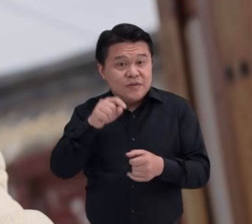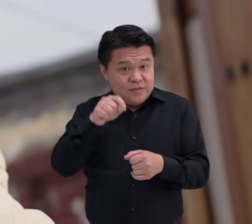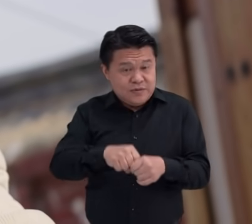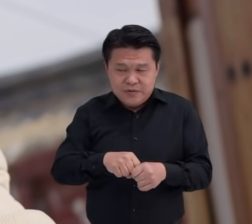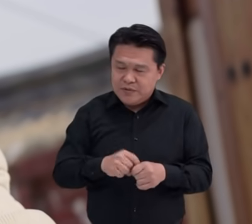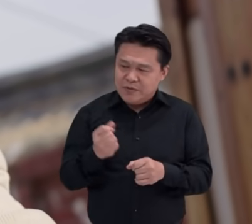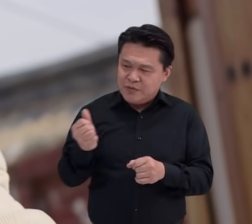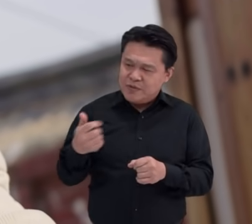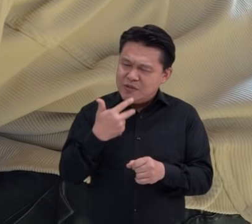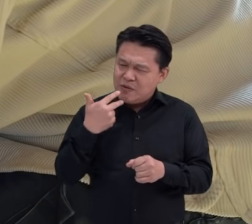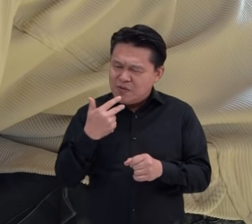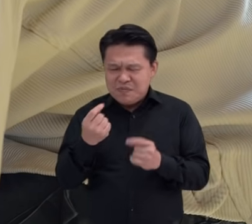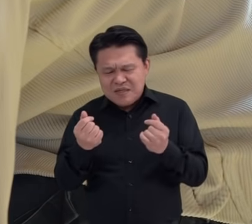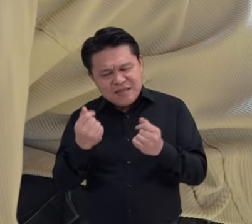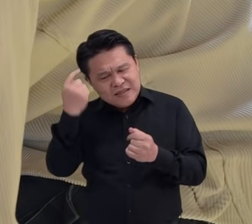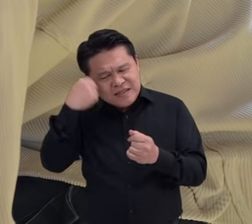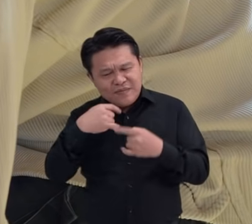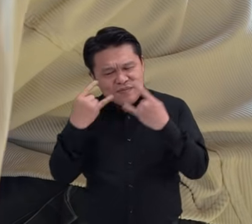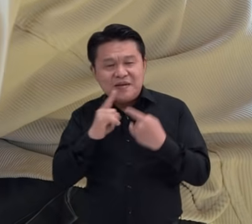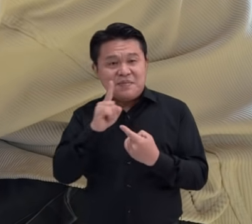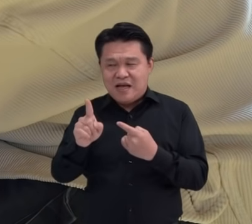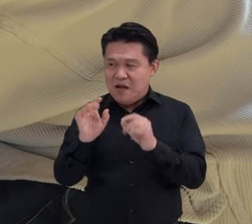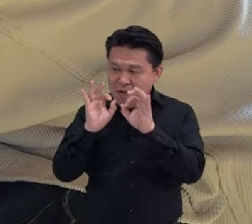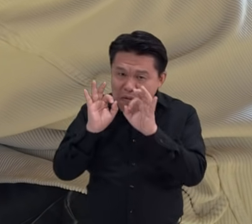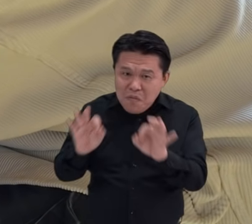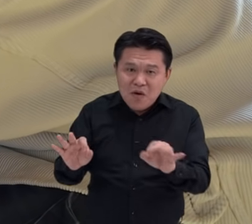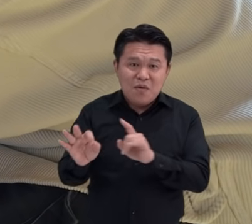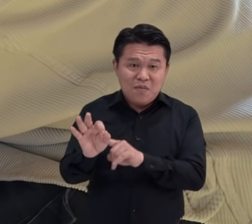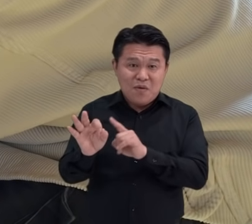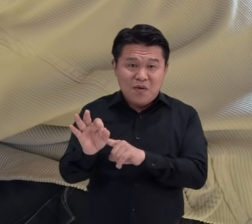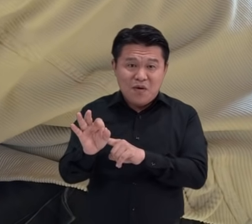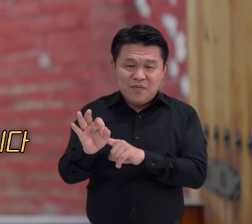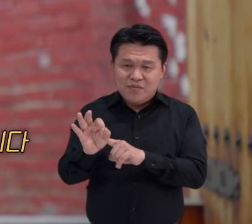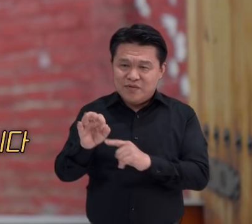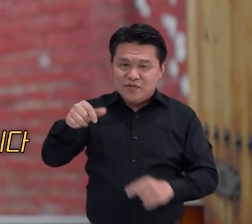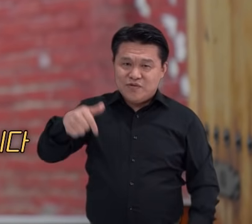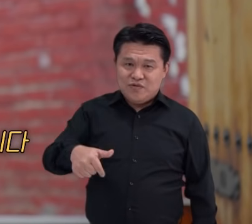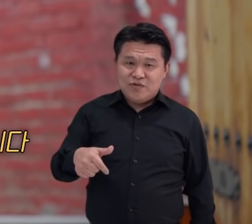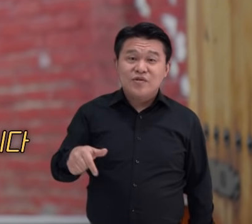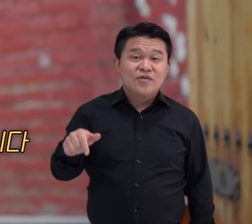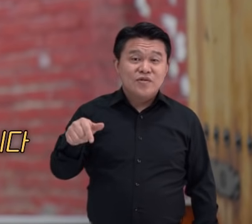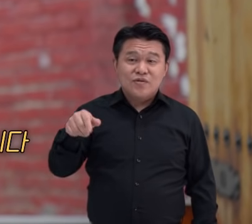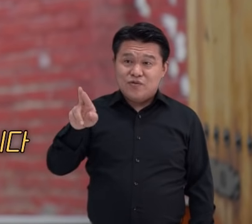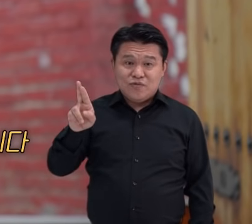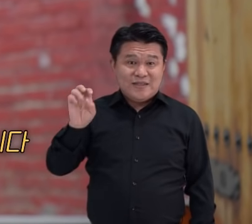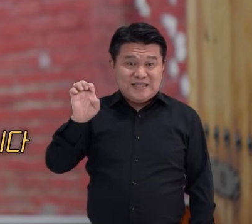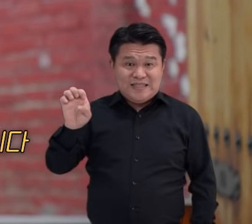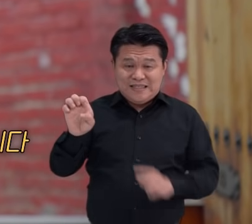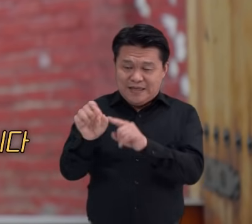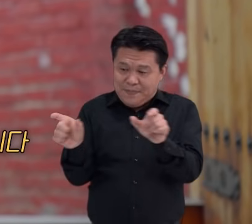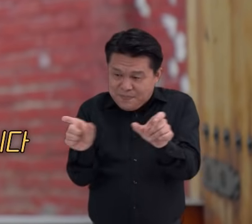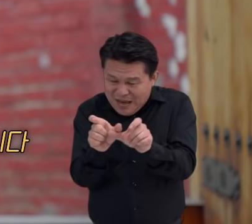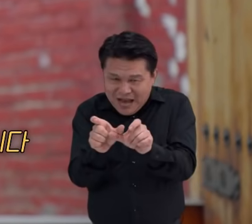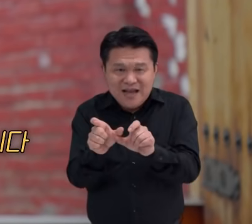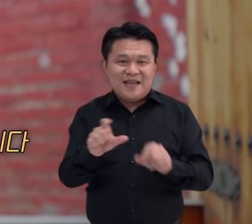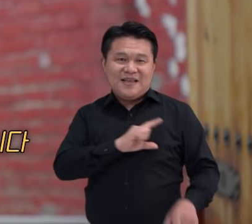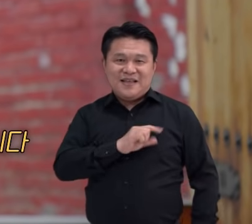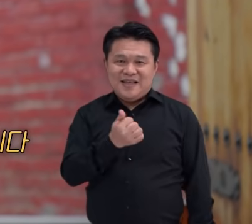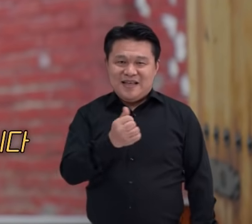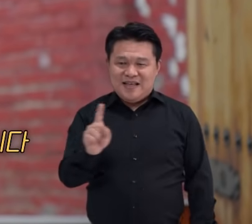So, I added “que”, which is a placed at the end of French adjectives, such as classique or antique, to create the name “Hanoque.”